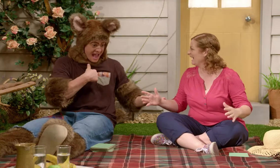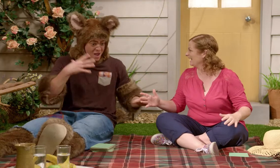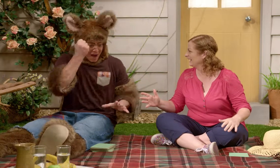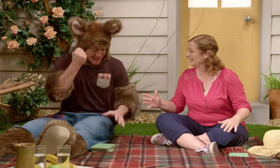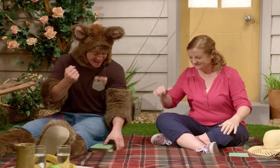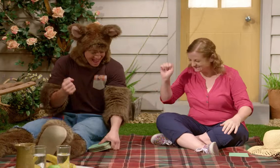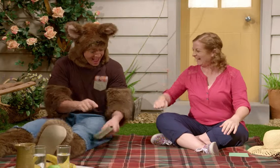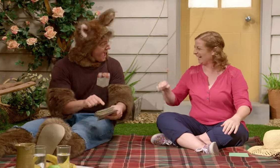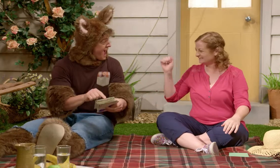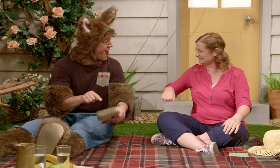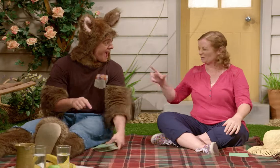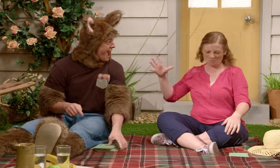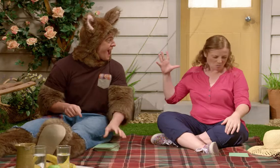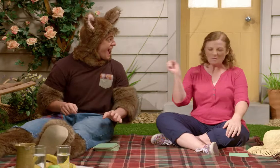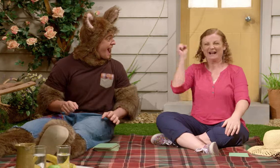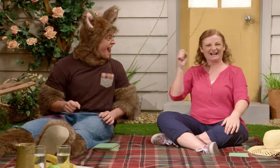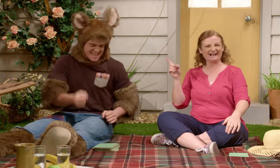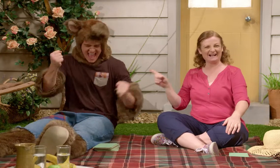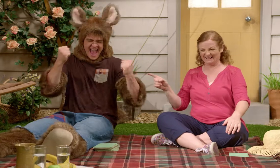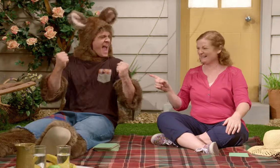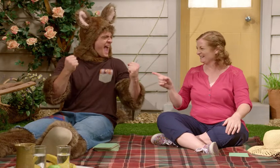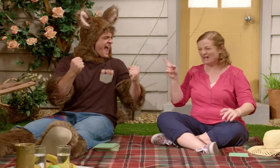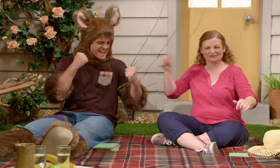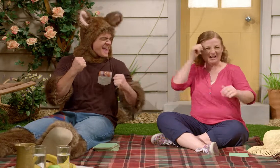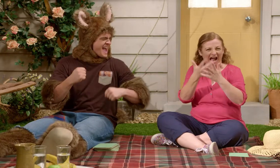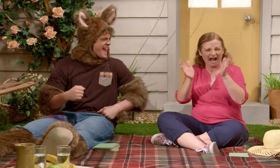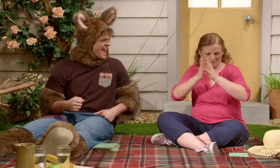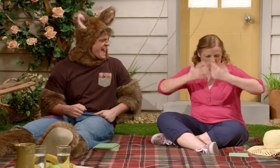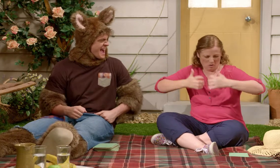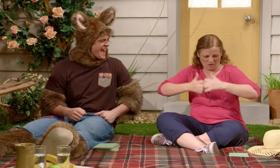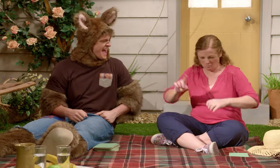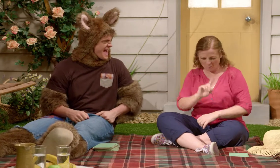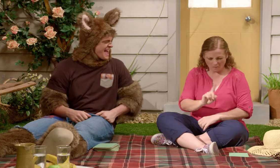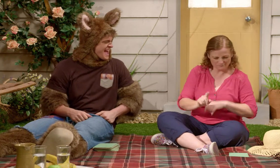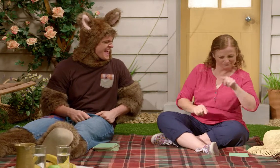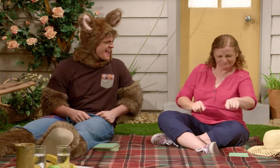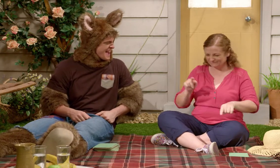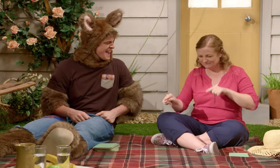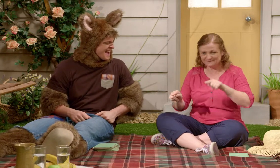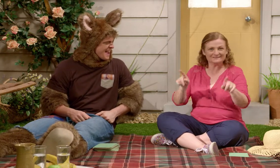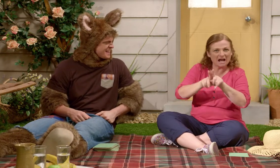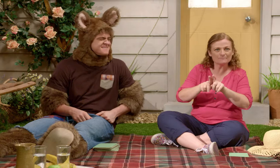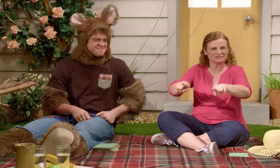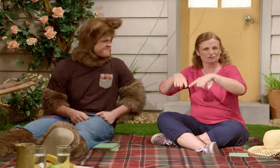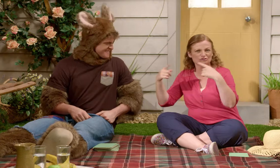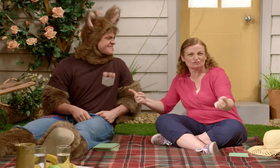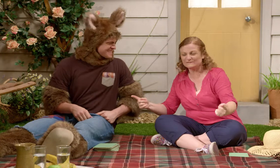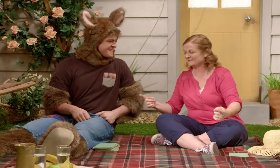Sally I won. Yes you did win Possum, and now you can tell the difference between what's the same, and what is different.